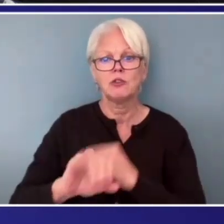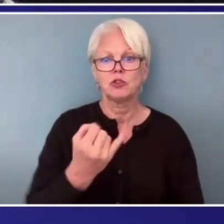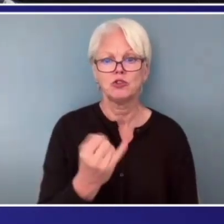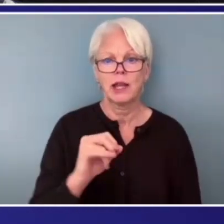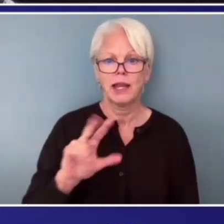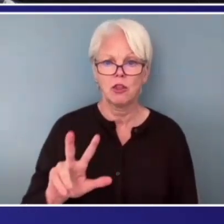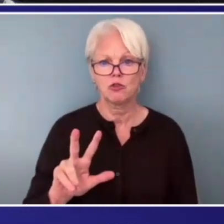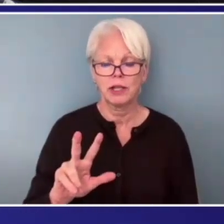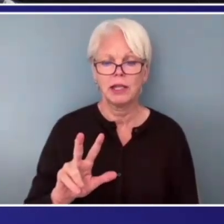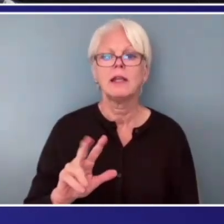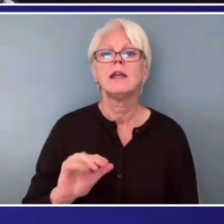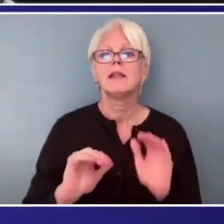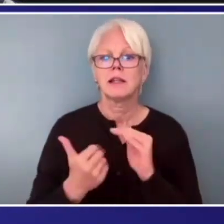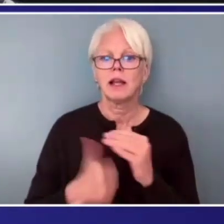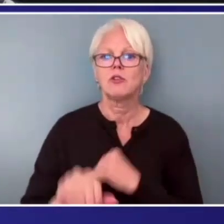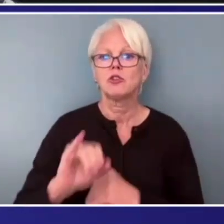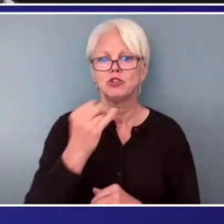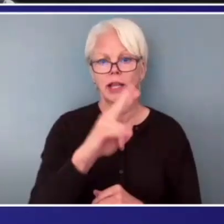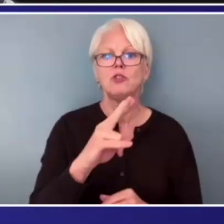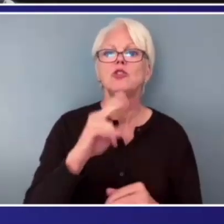the limitations under paragraph (j)(2) of this section shall apply.